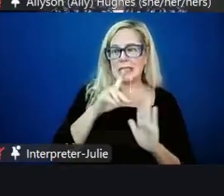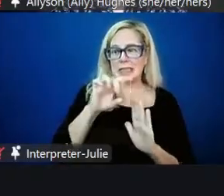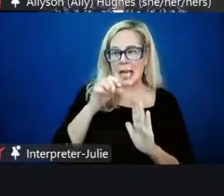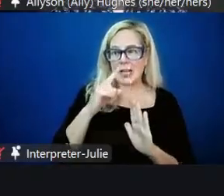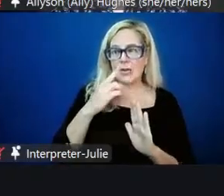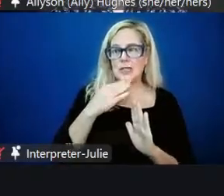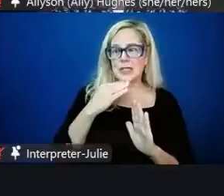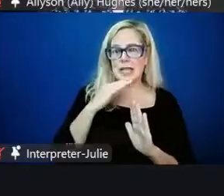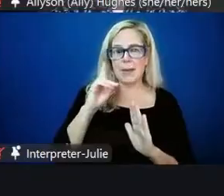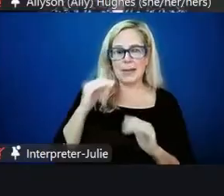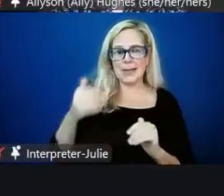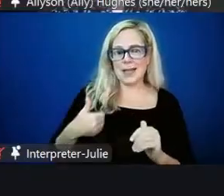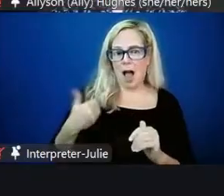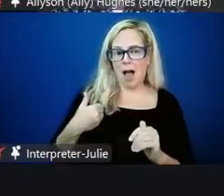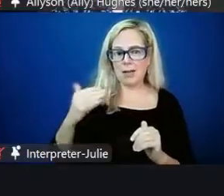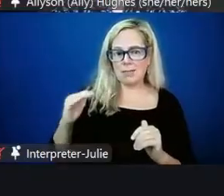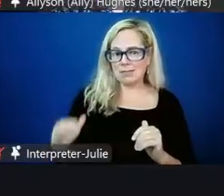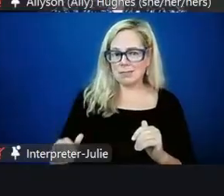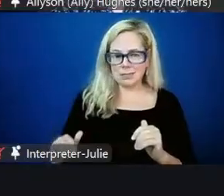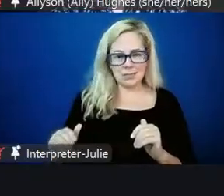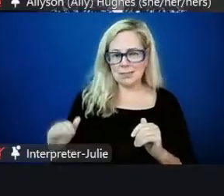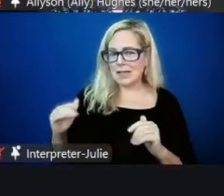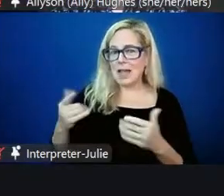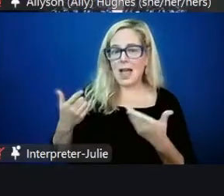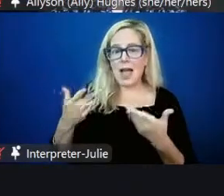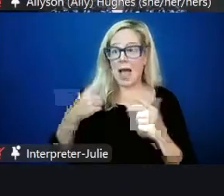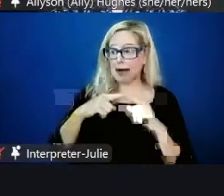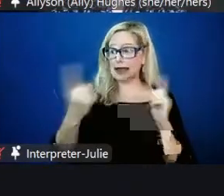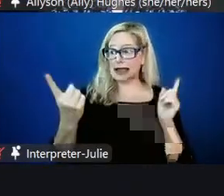I'm already different from having diabetes, but I'm also different for not being straight.